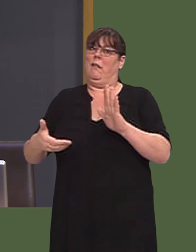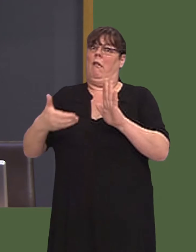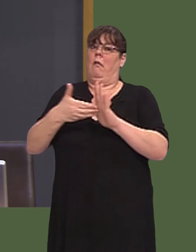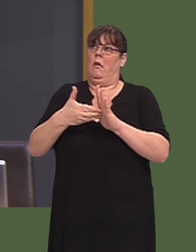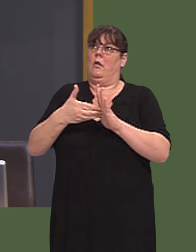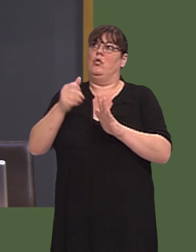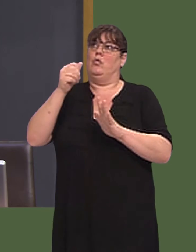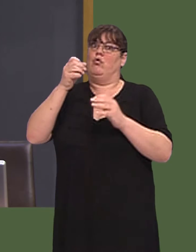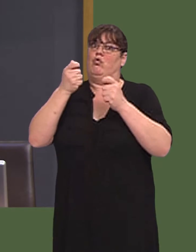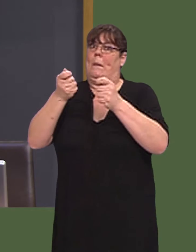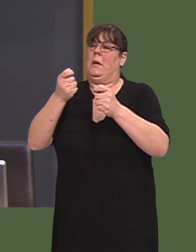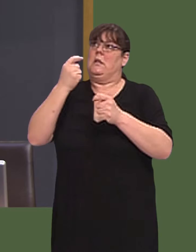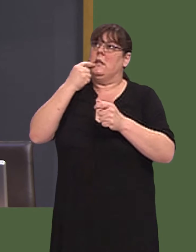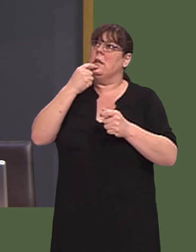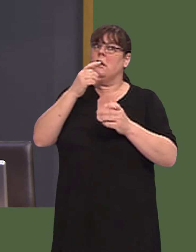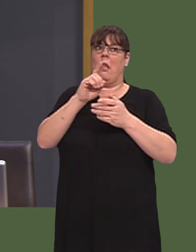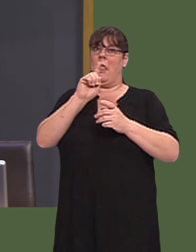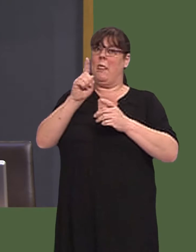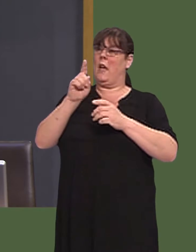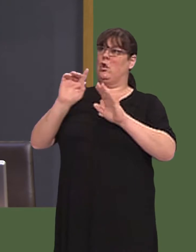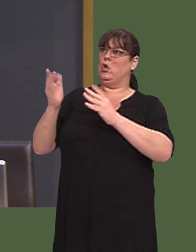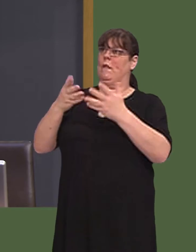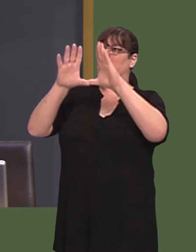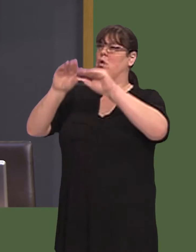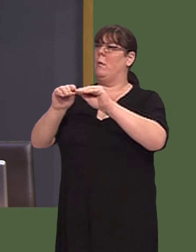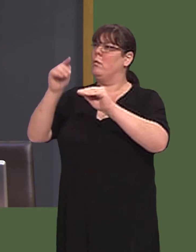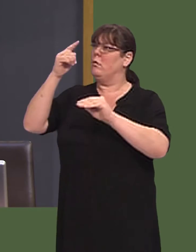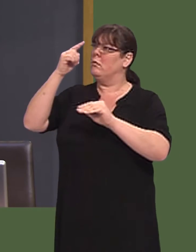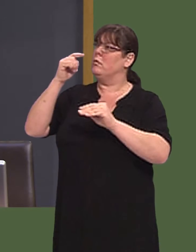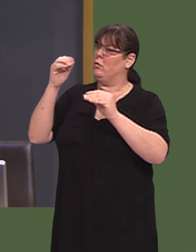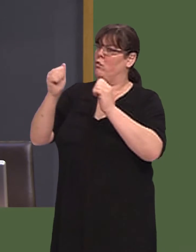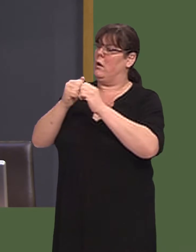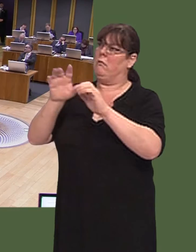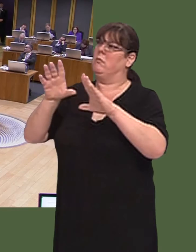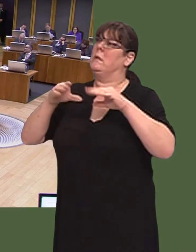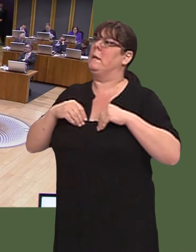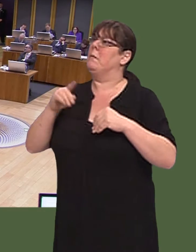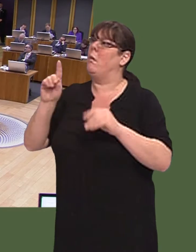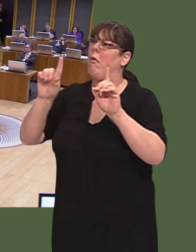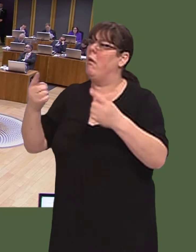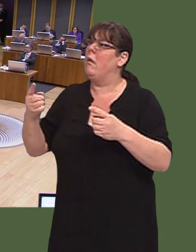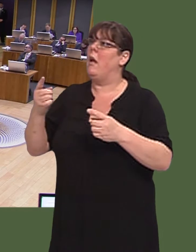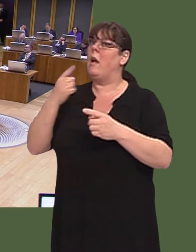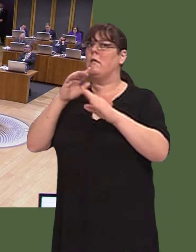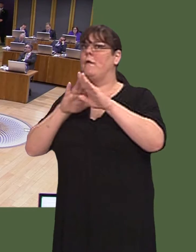Do you agree with me that losing that service is quite unacceptable, and what are you doing to ensure that itís reinstated for the future?